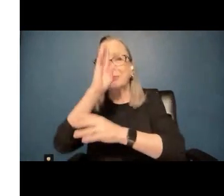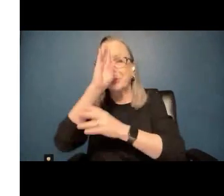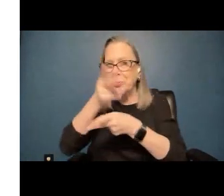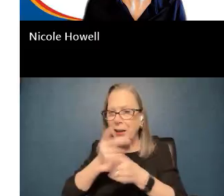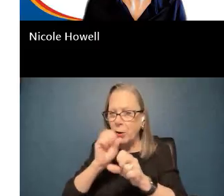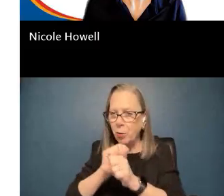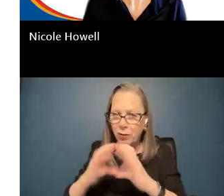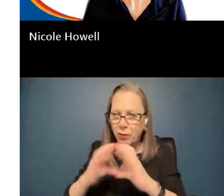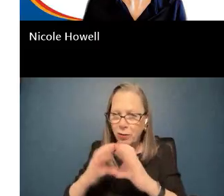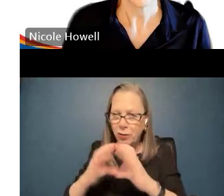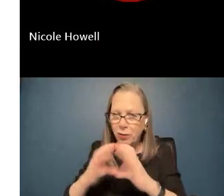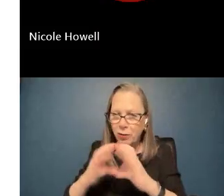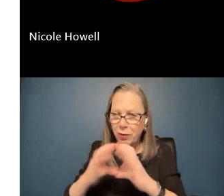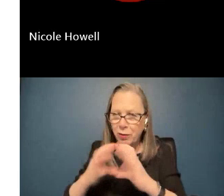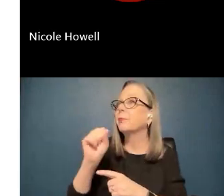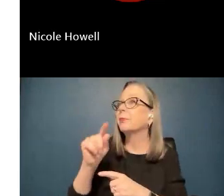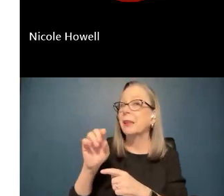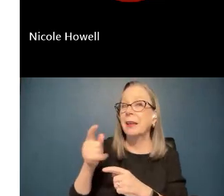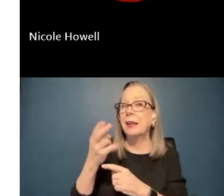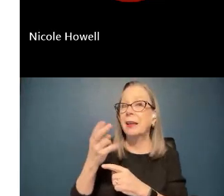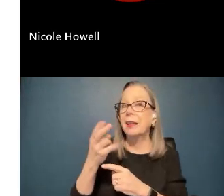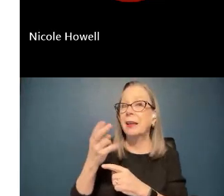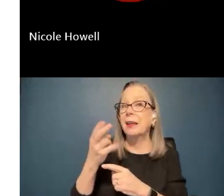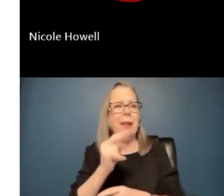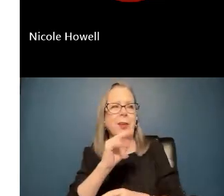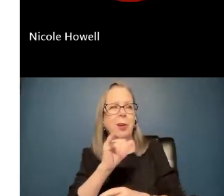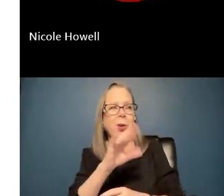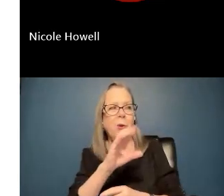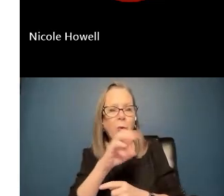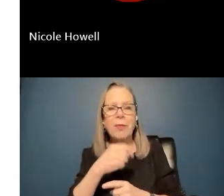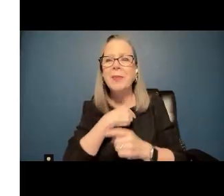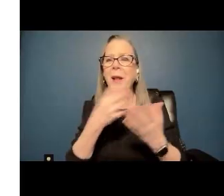Thank you so much, Nicole. And I just wanted to give you a little bit of a sneak peek.